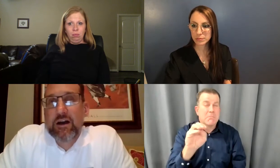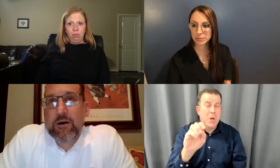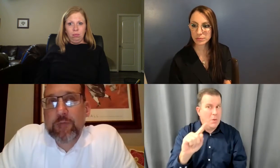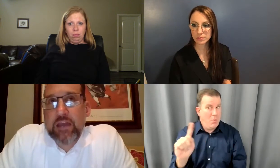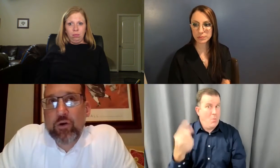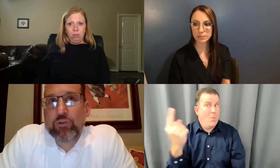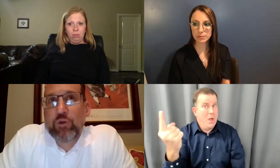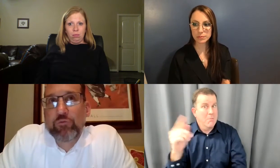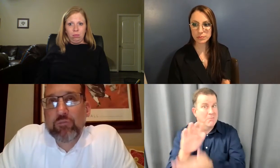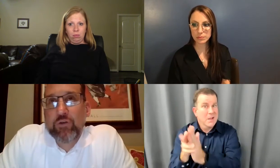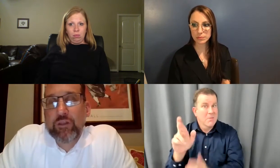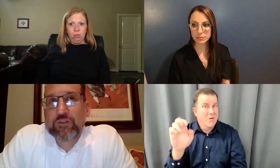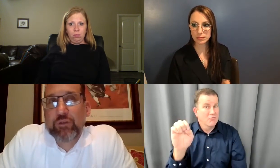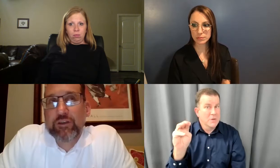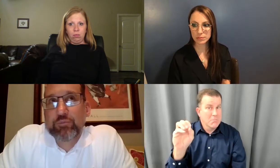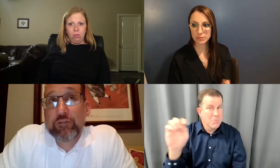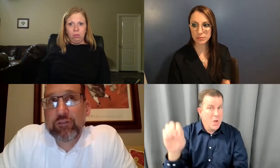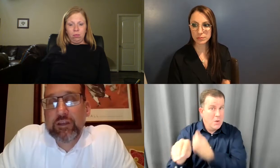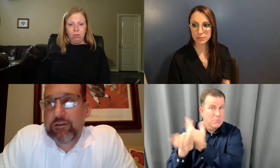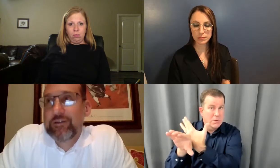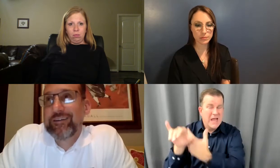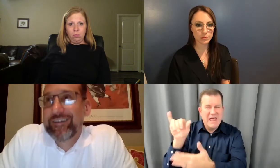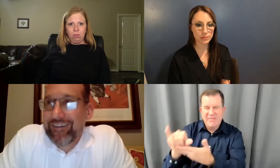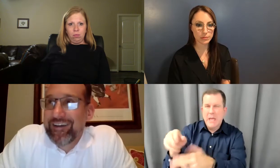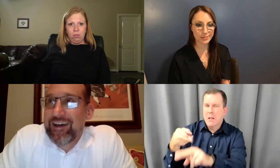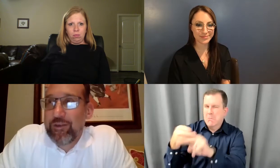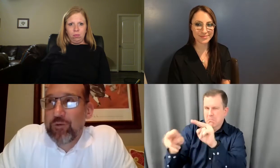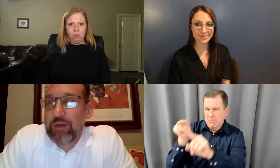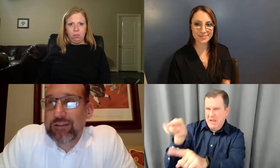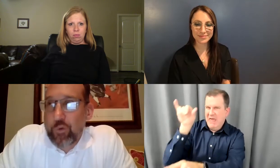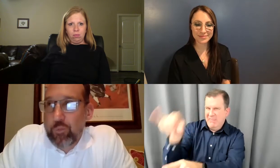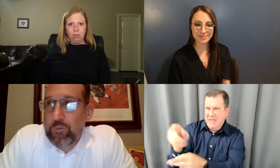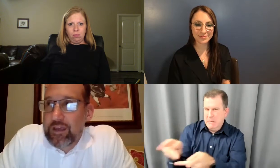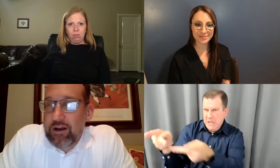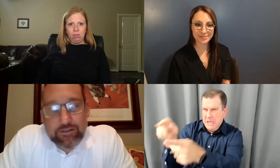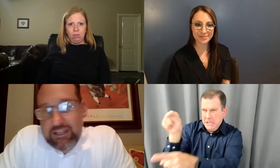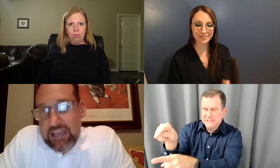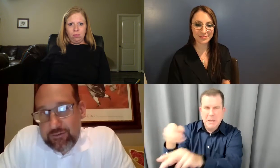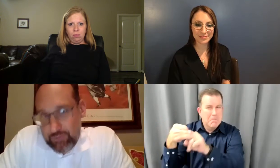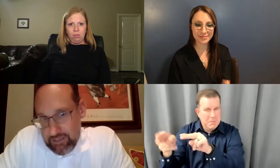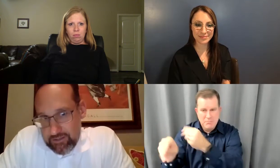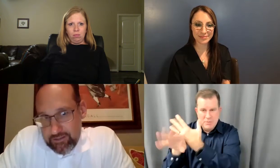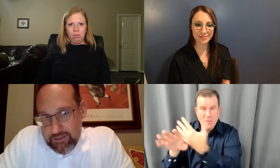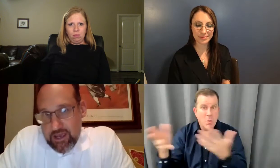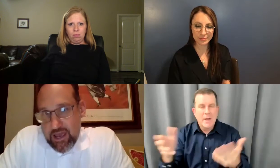and only one remote in this place briefly, and then went back to the normal, our city council meetings.